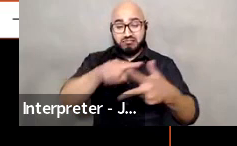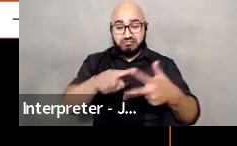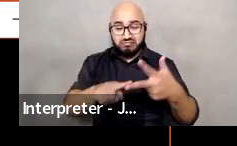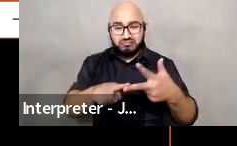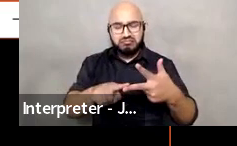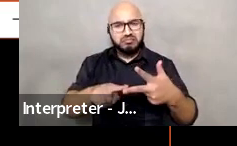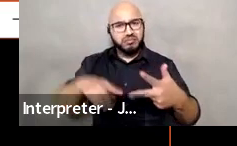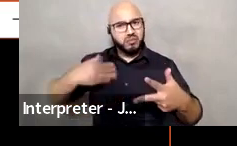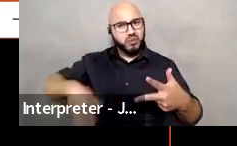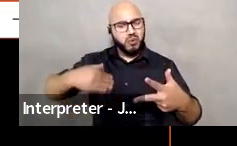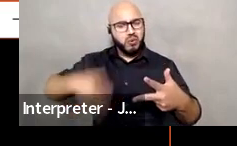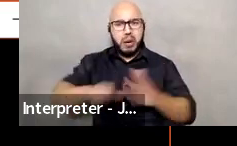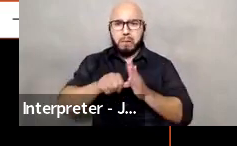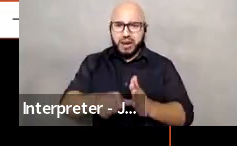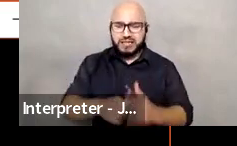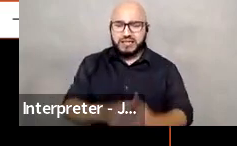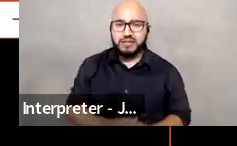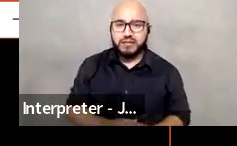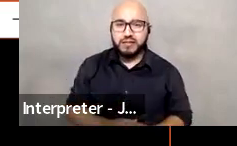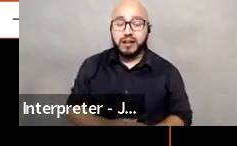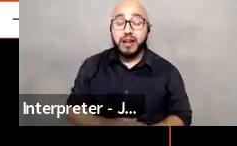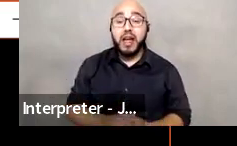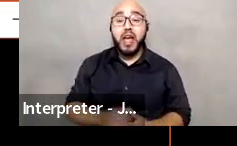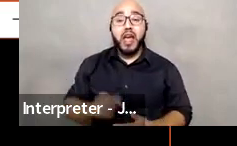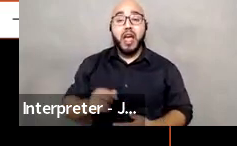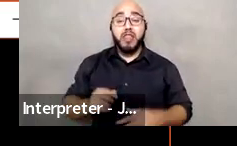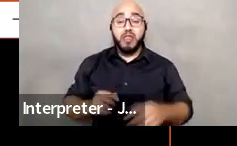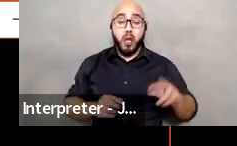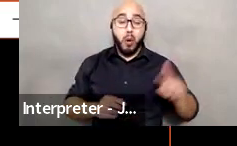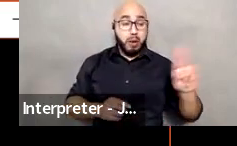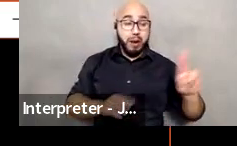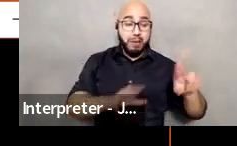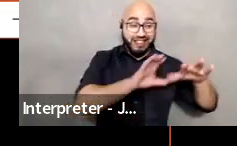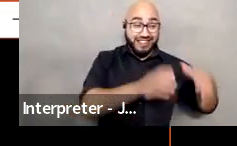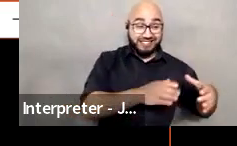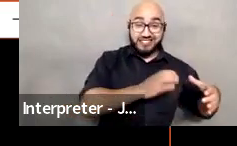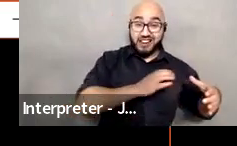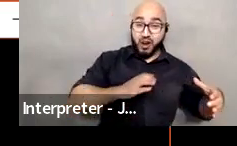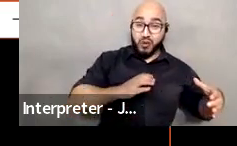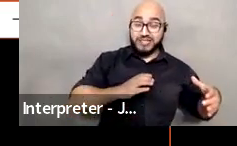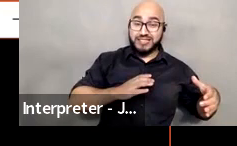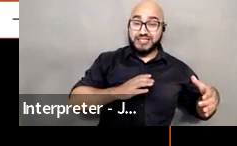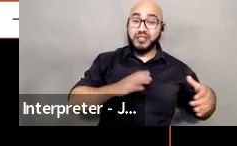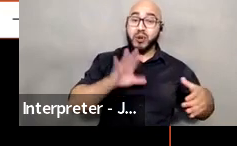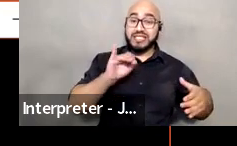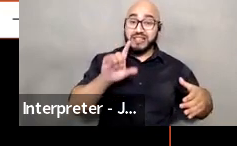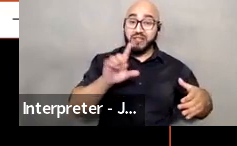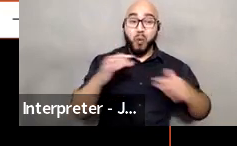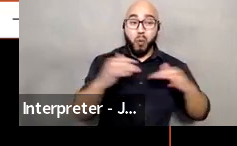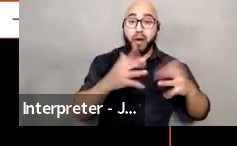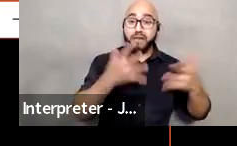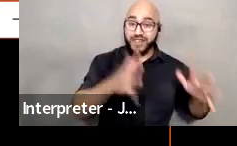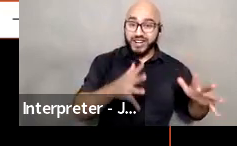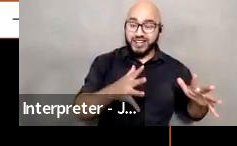The Republicans. In. Congress. In right after the Civil War showed a real commitment to.